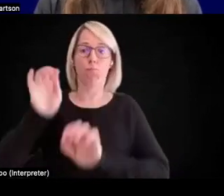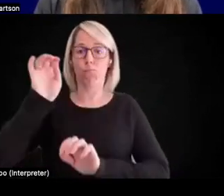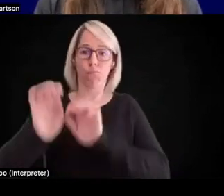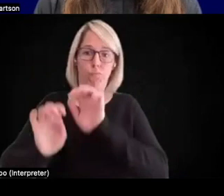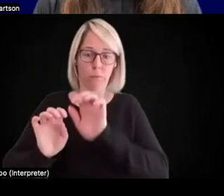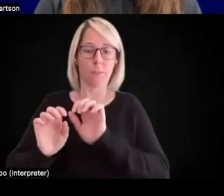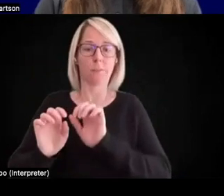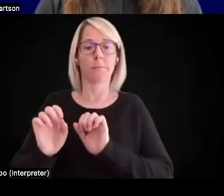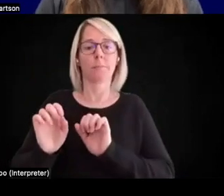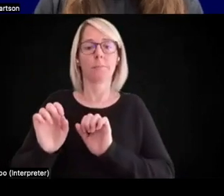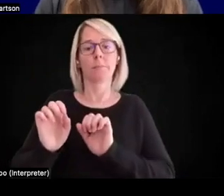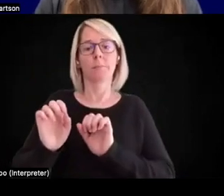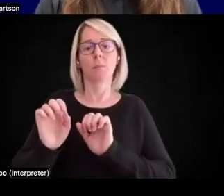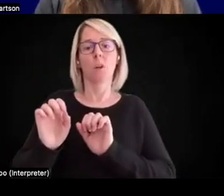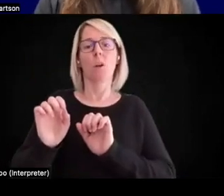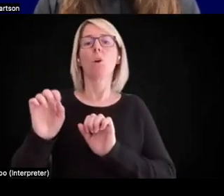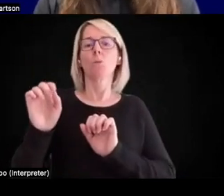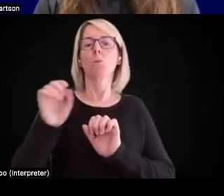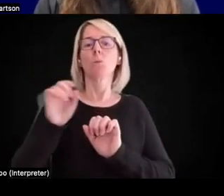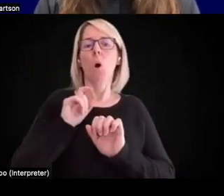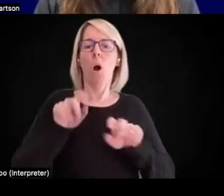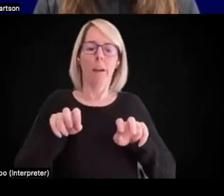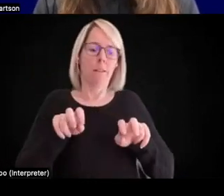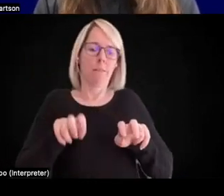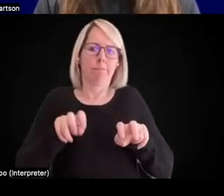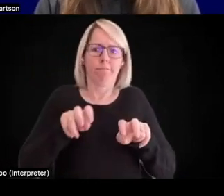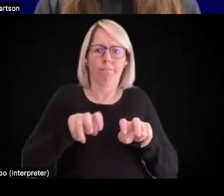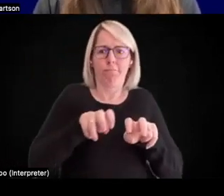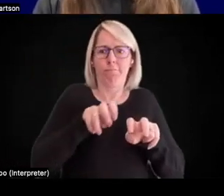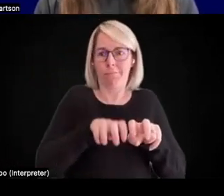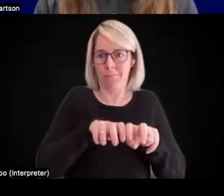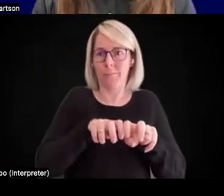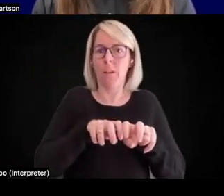so I changed proximity. I got close to her and she accepted that, and so that's where